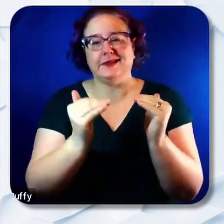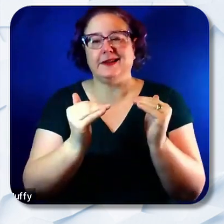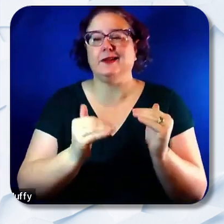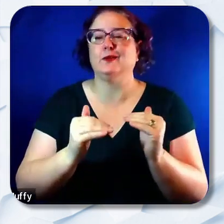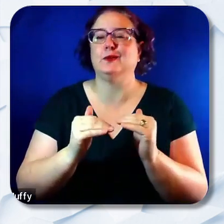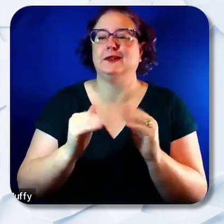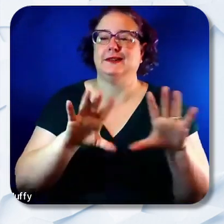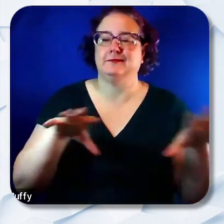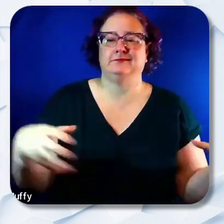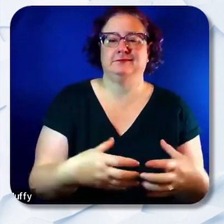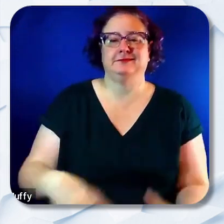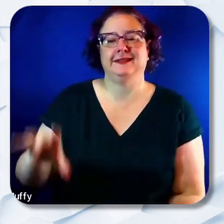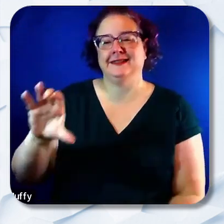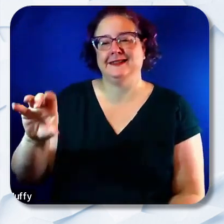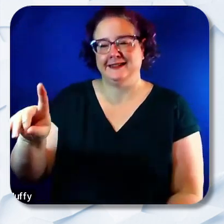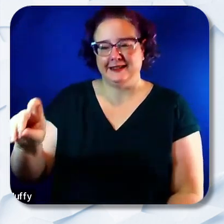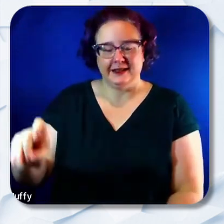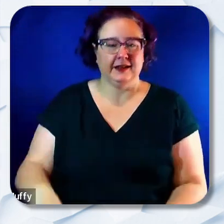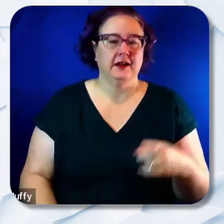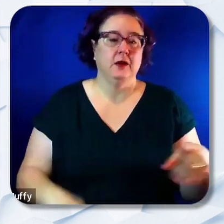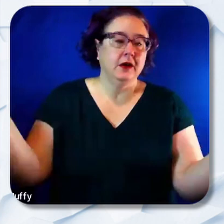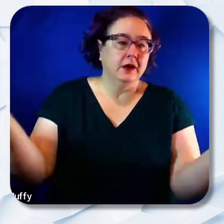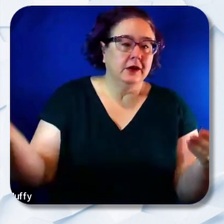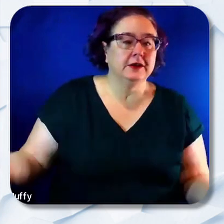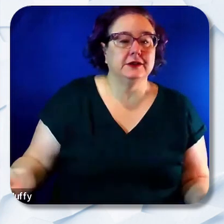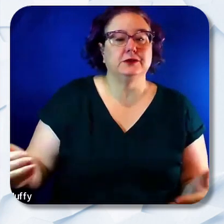introduce the Educator Effectiveness Funds 2021 team.